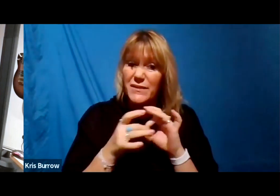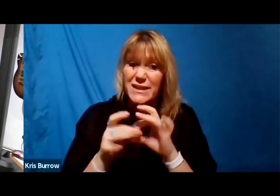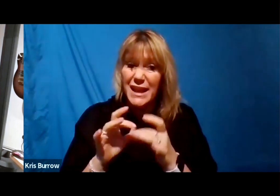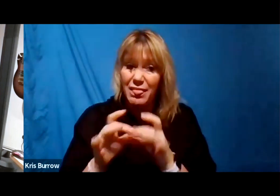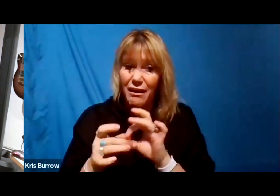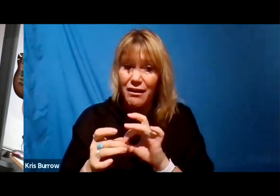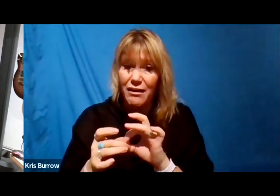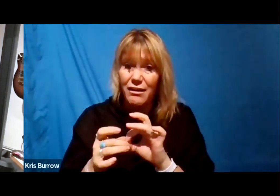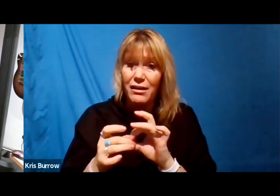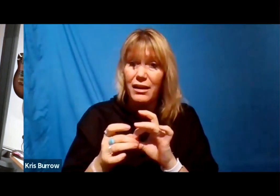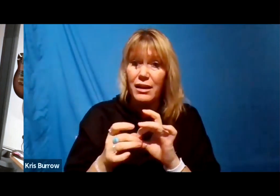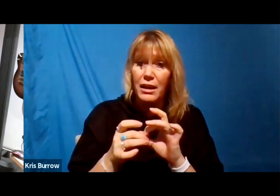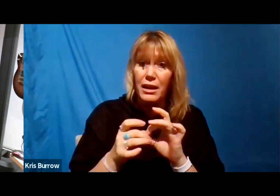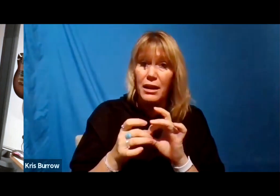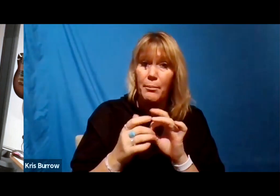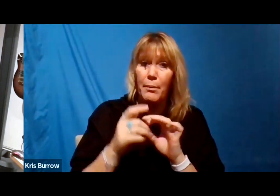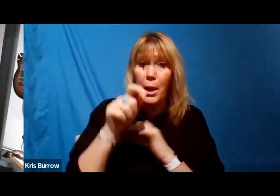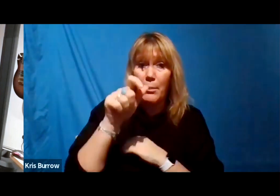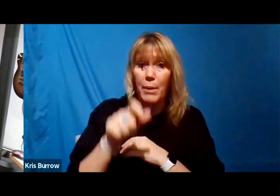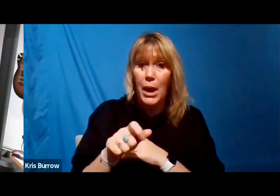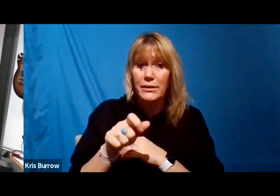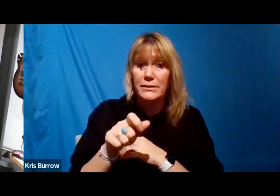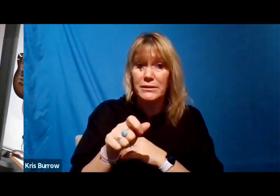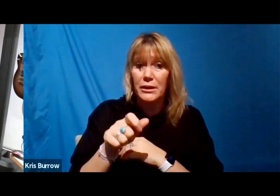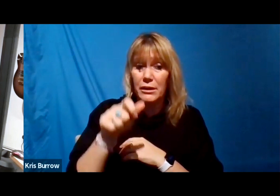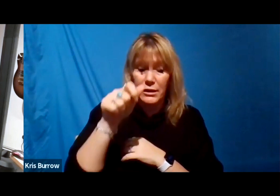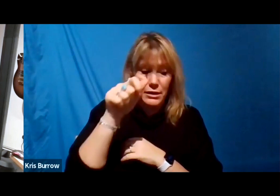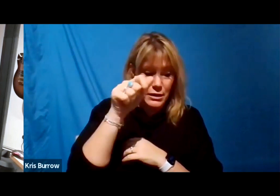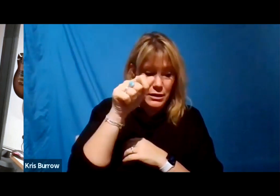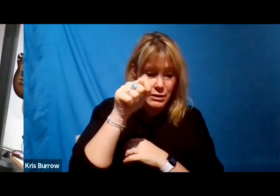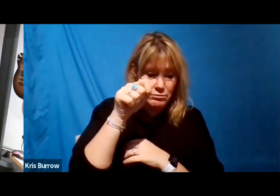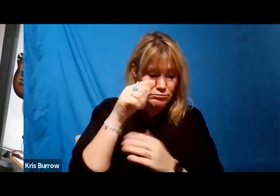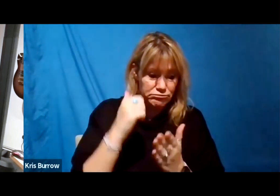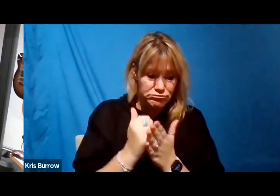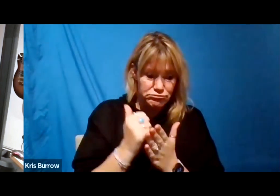but someone who is a fantastic guitarist